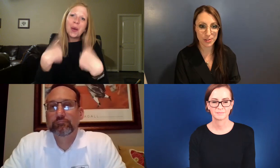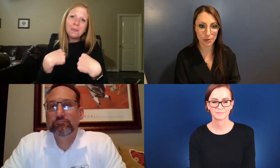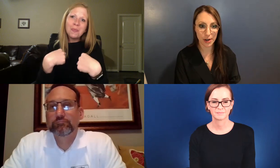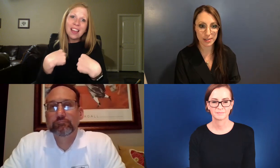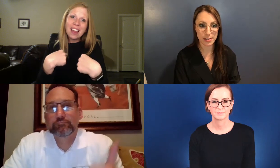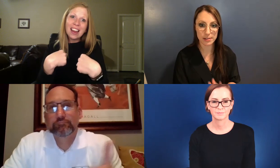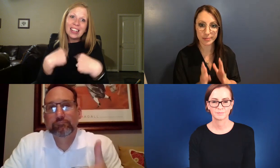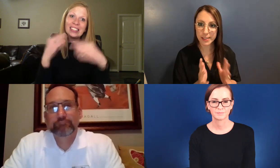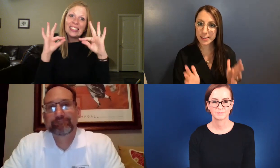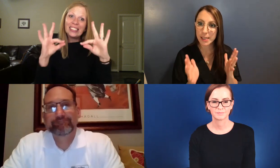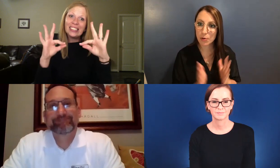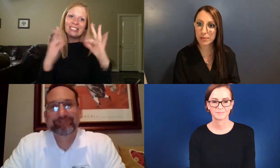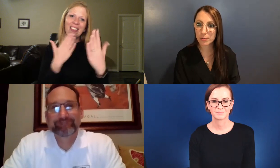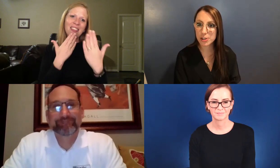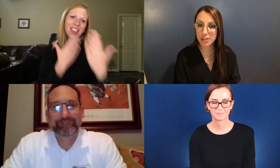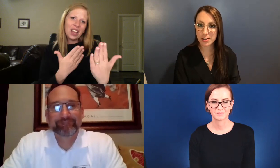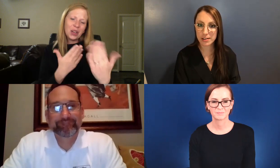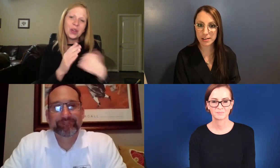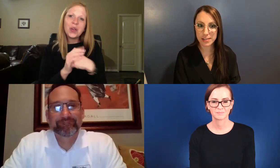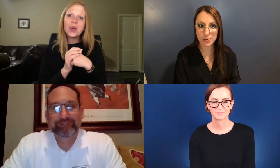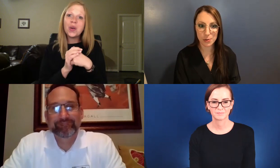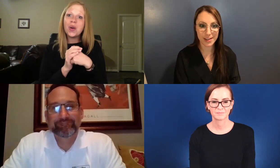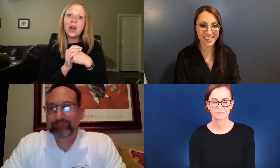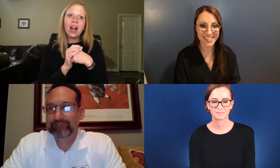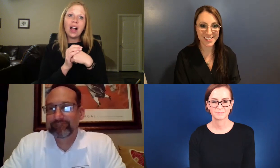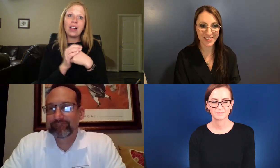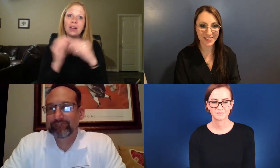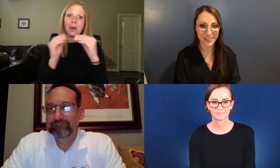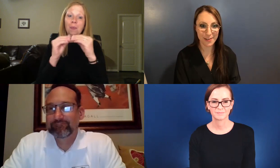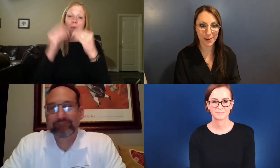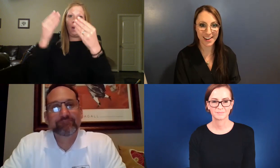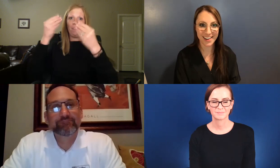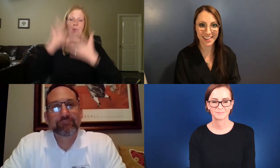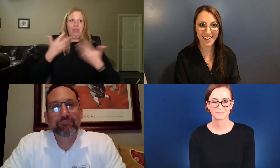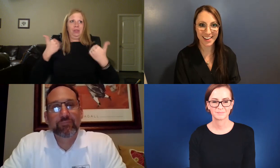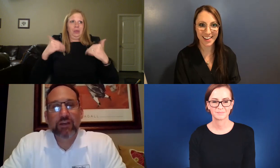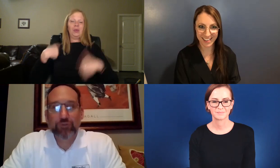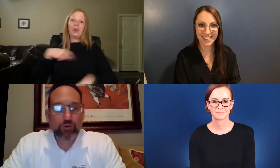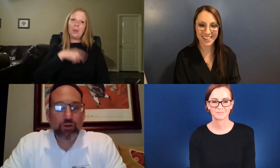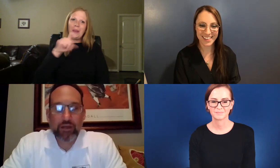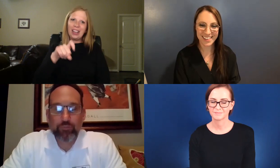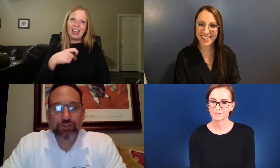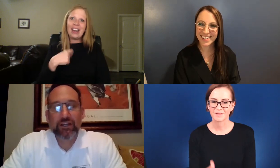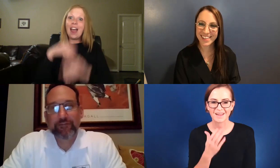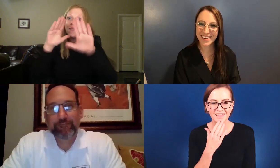it was so great to get more information and this is what we needed. So you have a great night. Thanks for including me, I appreciate it.